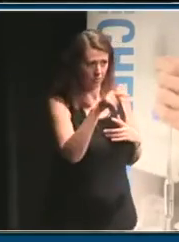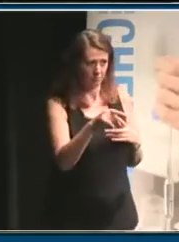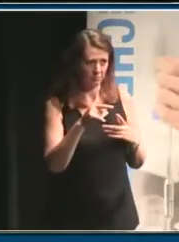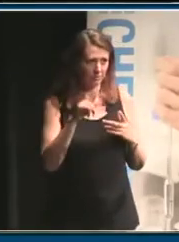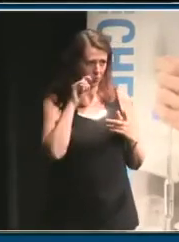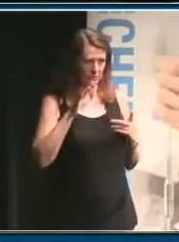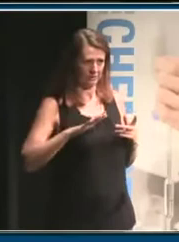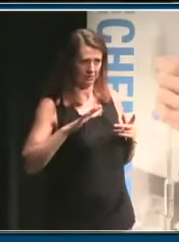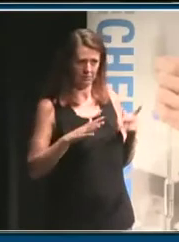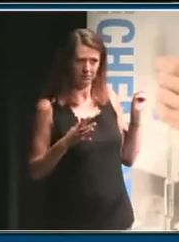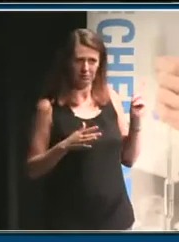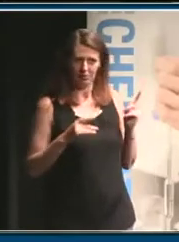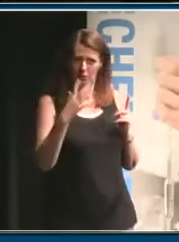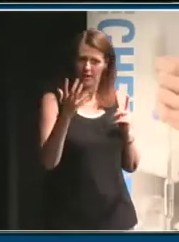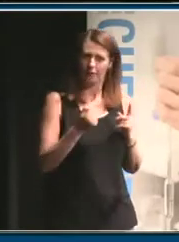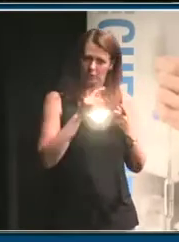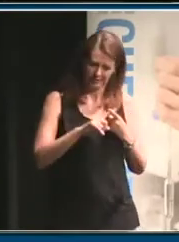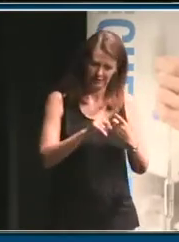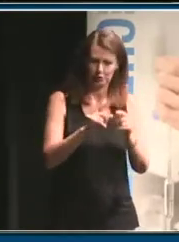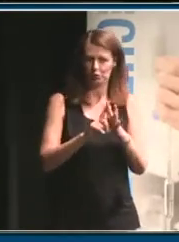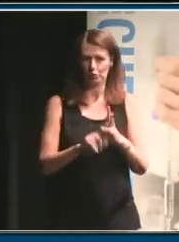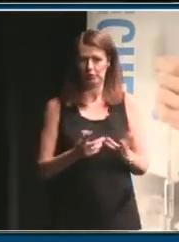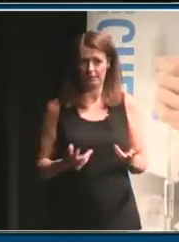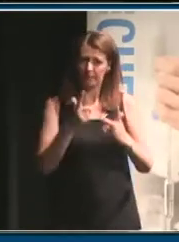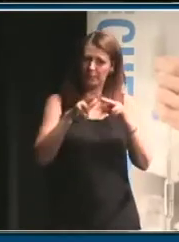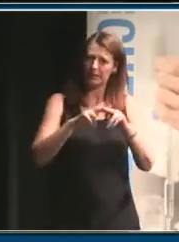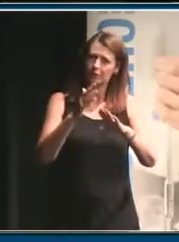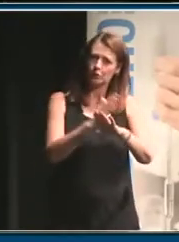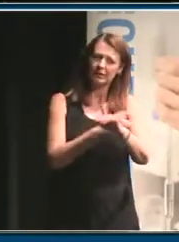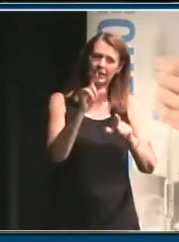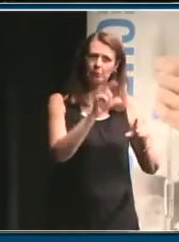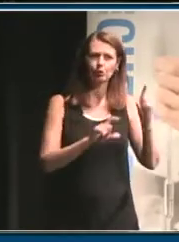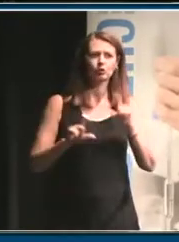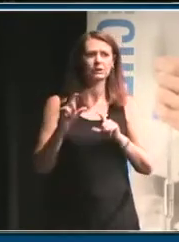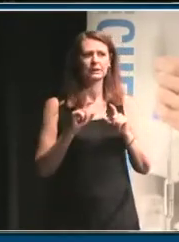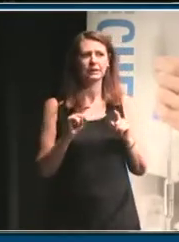is the way we're going to have to continue to do it but if green chemistry is a revolution it's